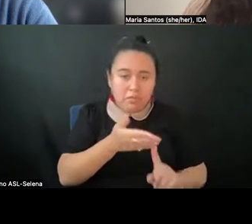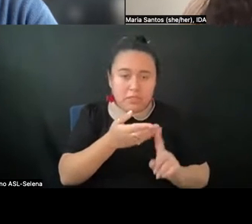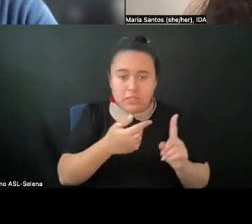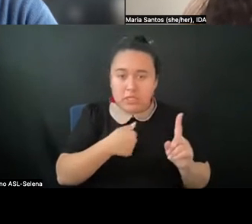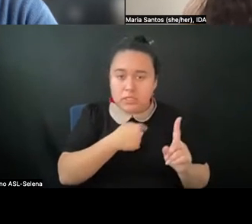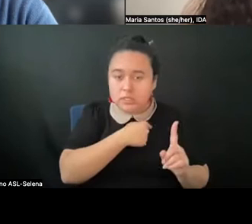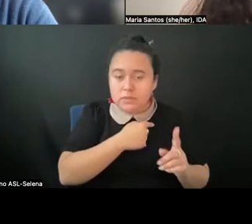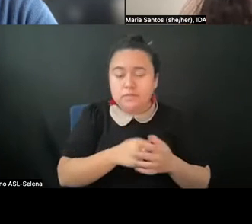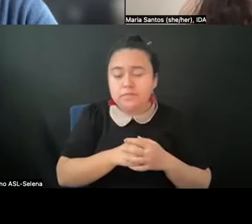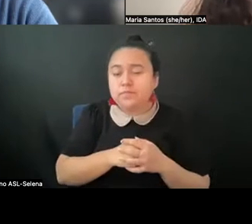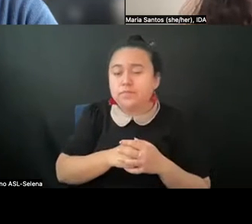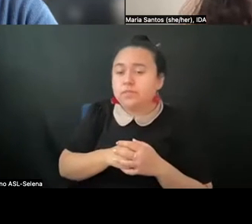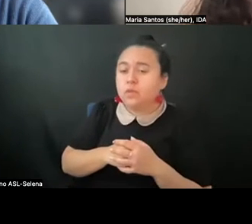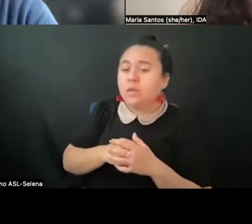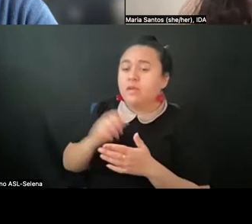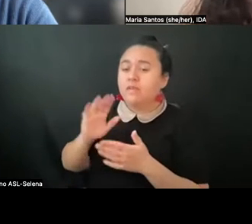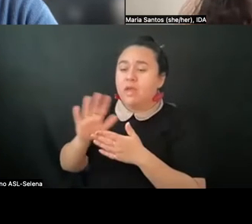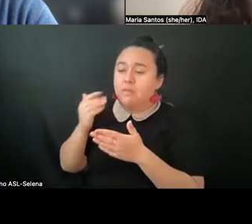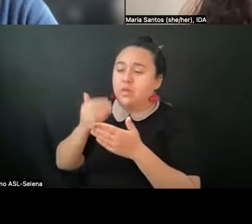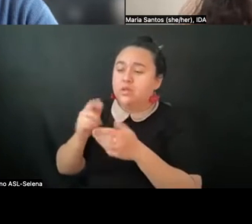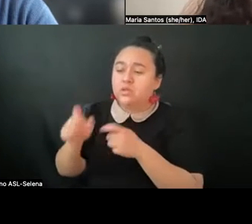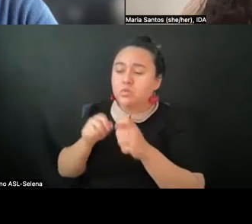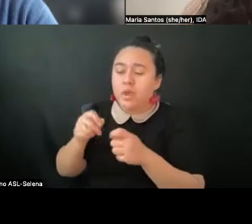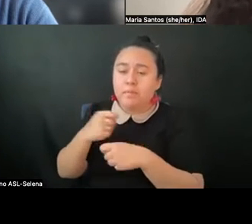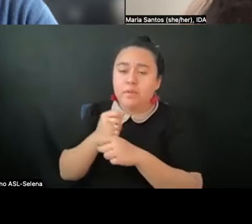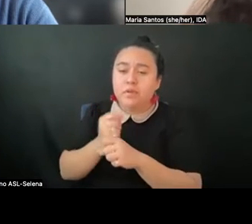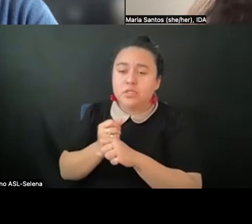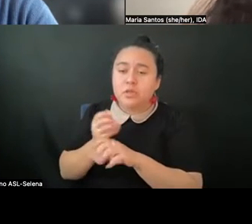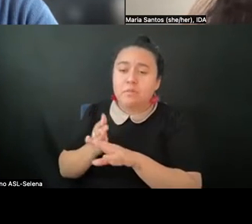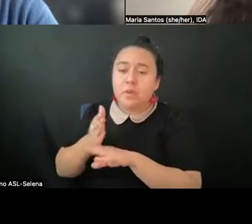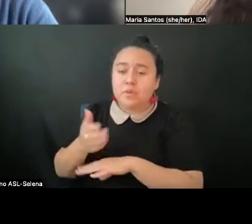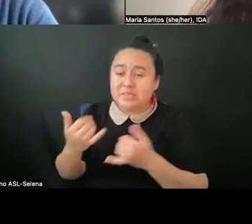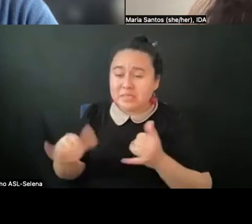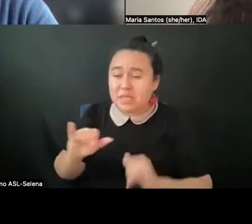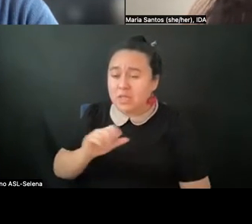Would a film close to wrapping production and further into post still qualify? Yes.